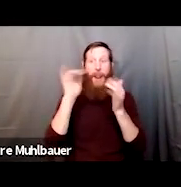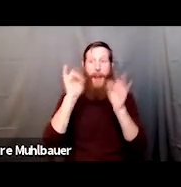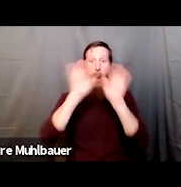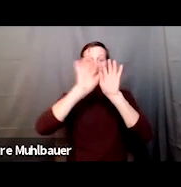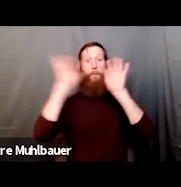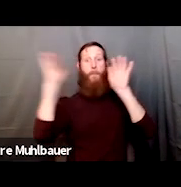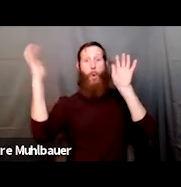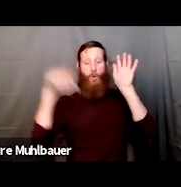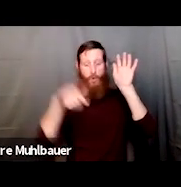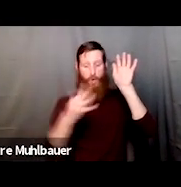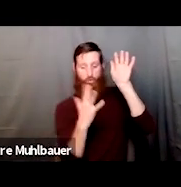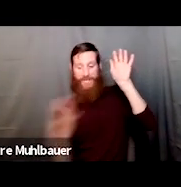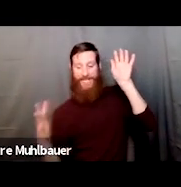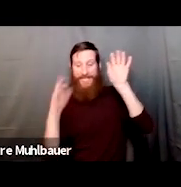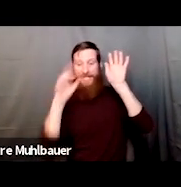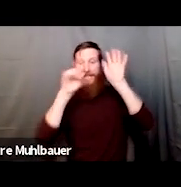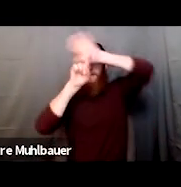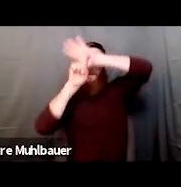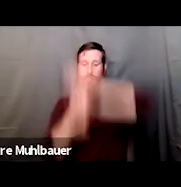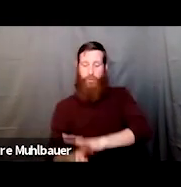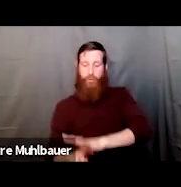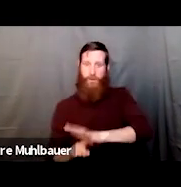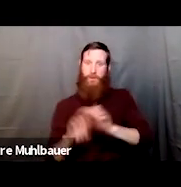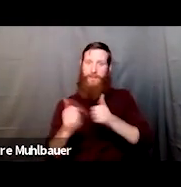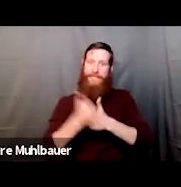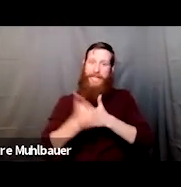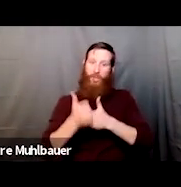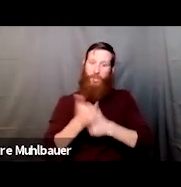It's really hard to give a prescriptive decision making tool